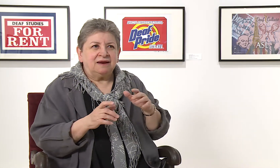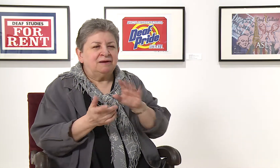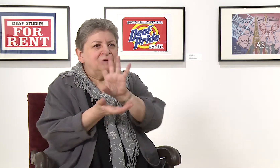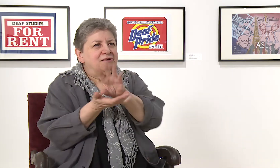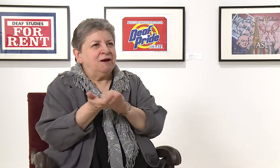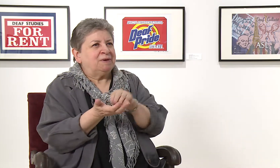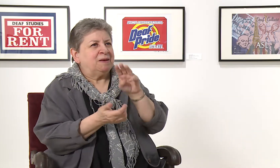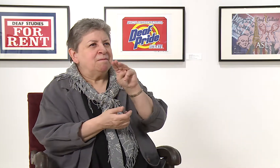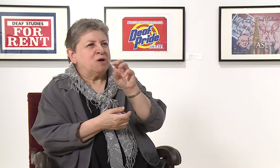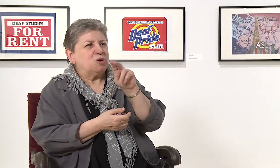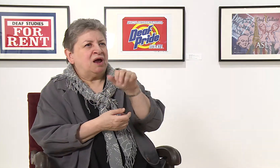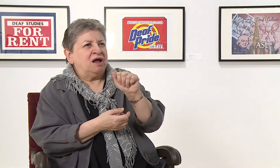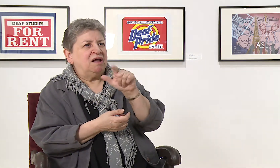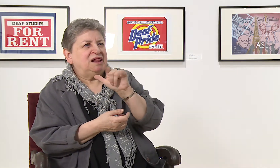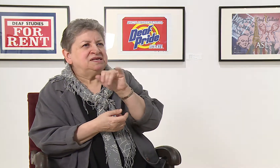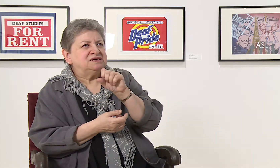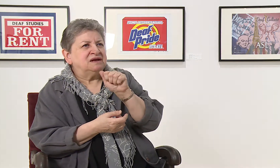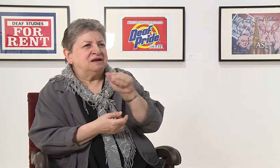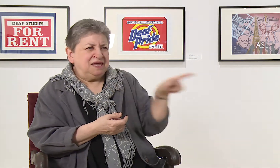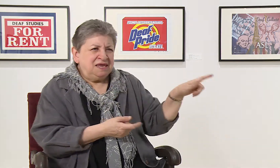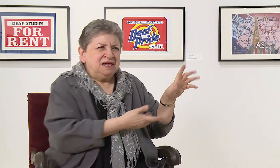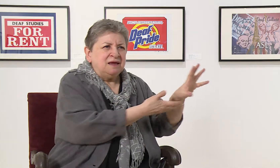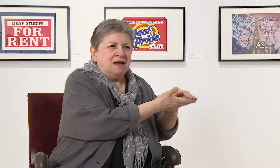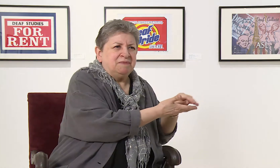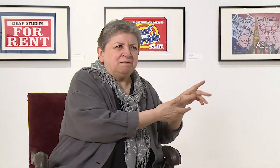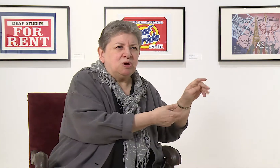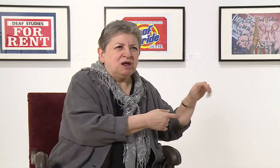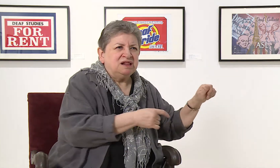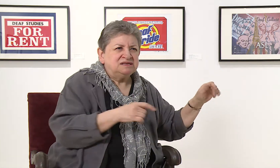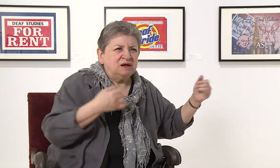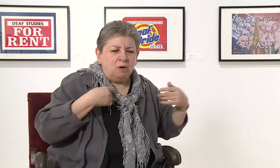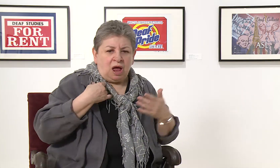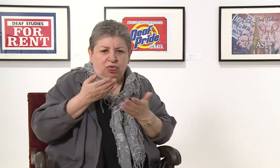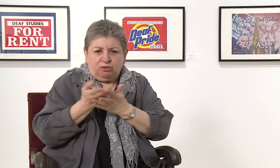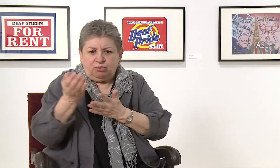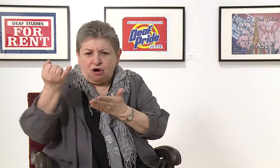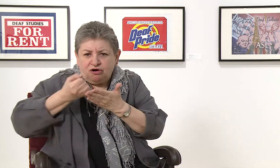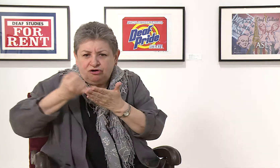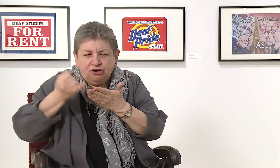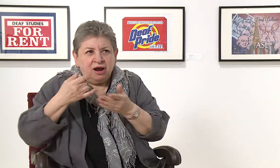It's also interesting. Andy Warhol was doing the same thing I was doing.